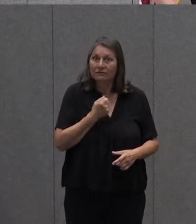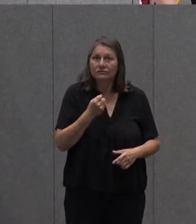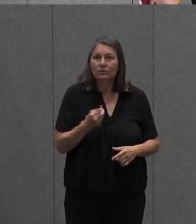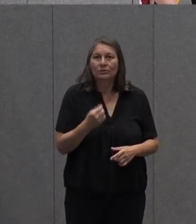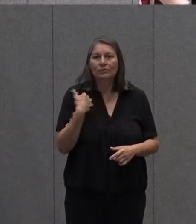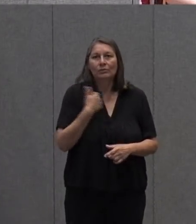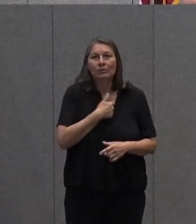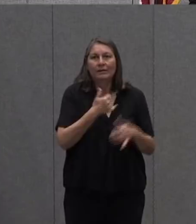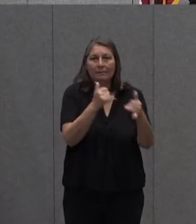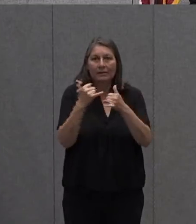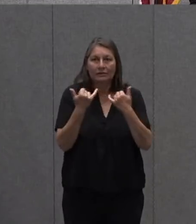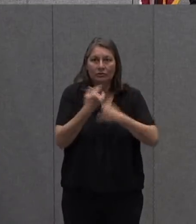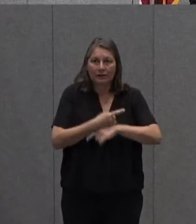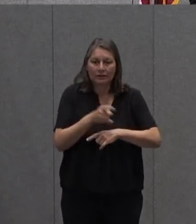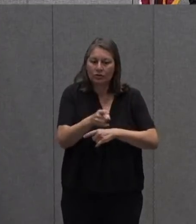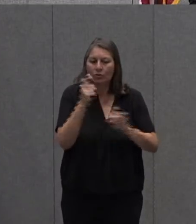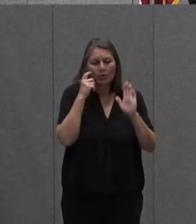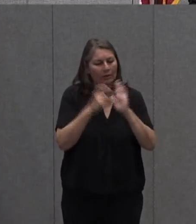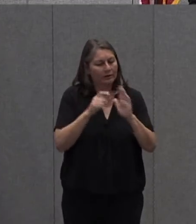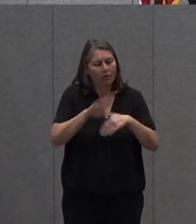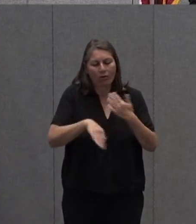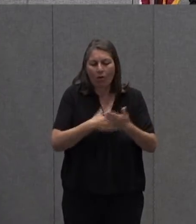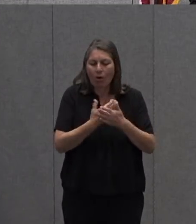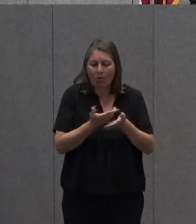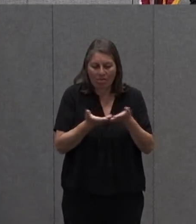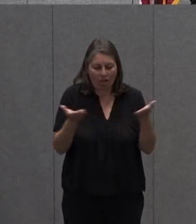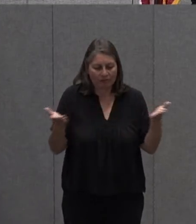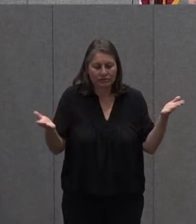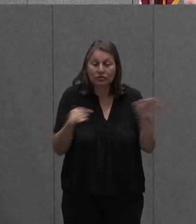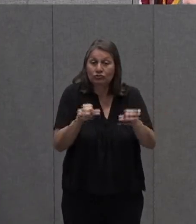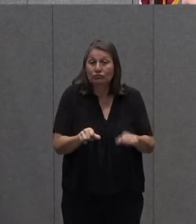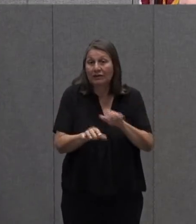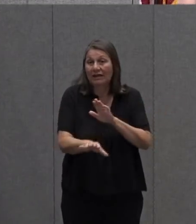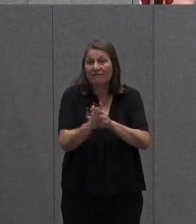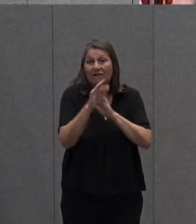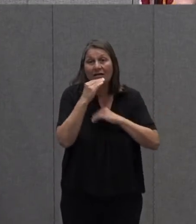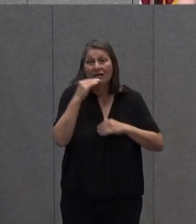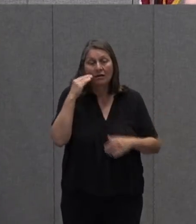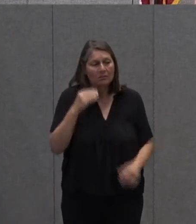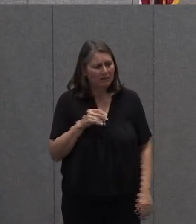But you'll recognize all those objects. All of those objects look like something you could find at home? They do, they do.